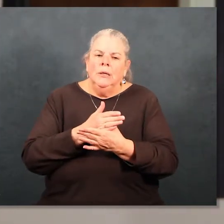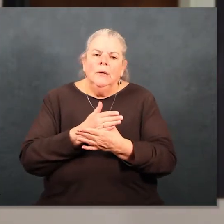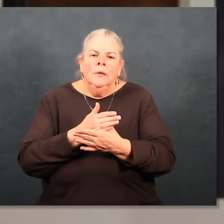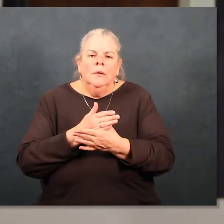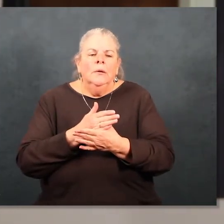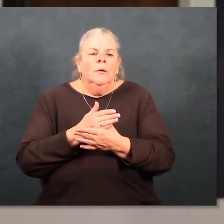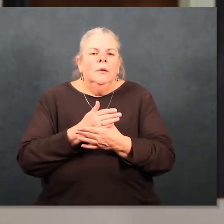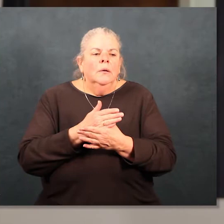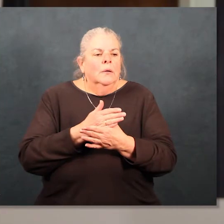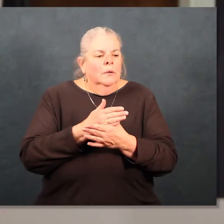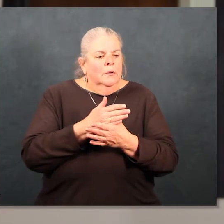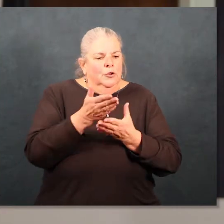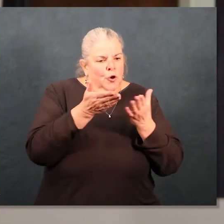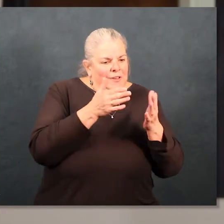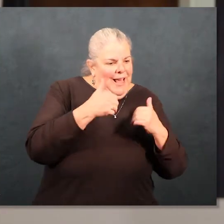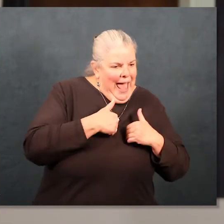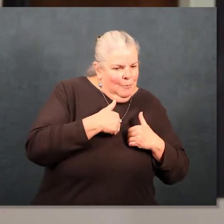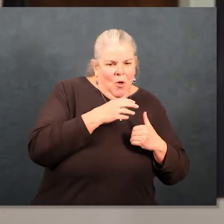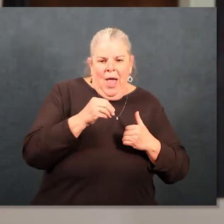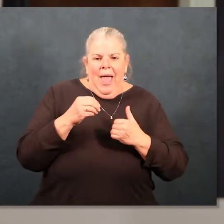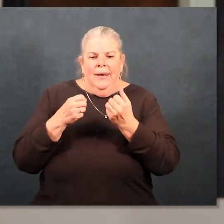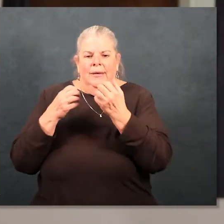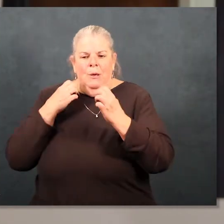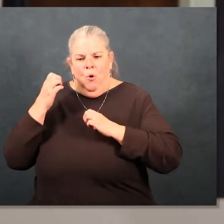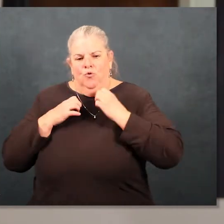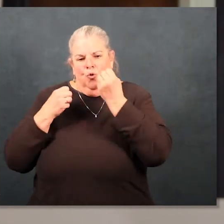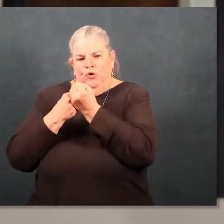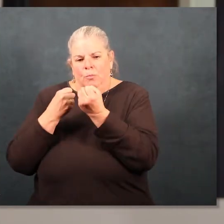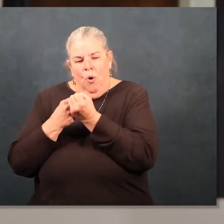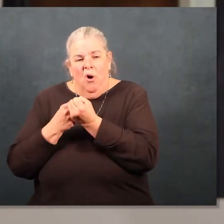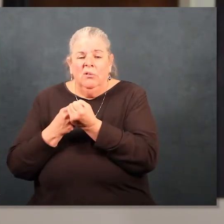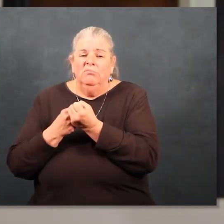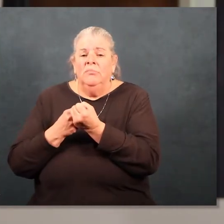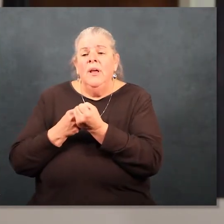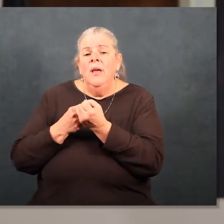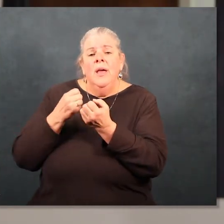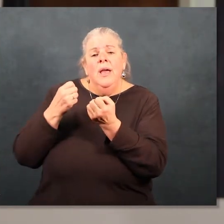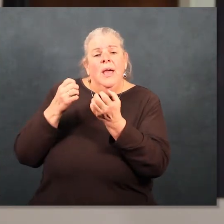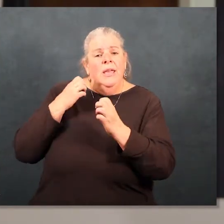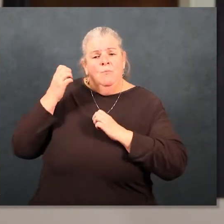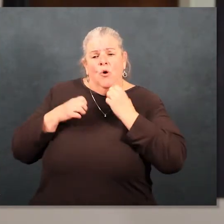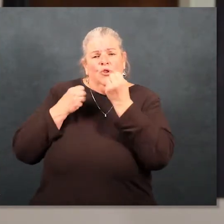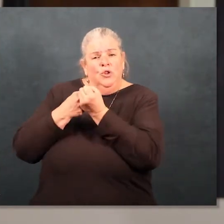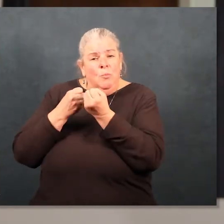Emotional support animals might be a cat or a dog or even a reptile,